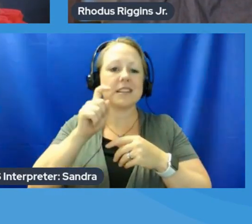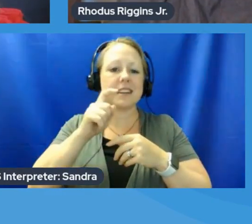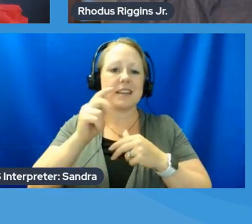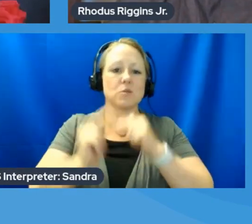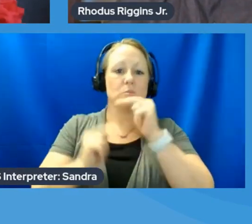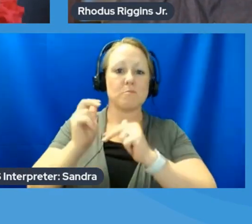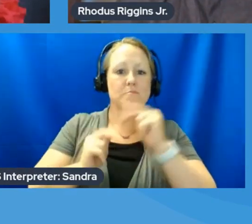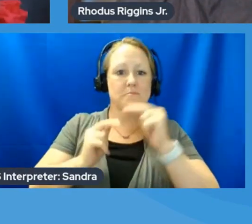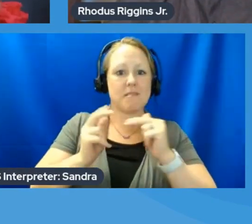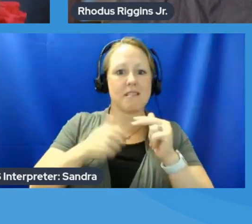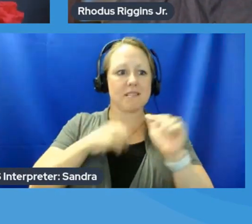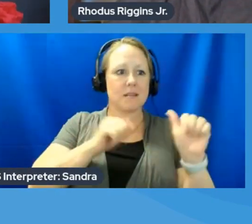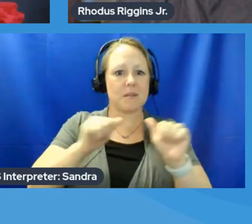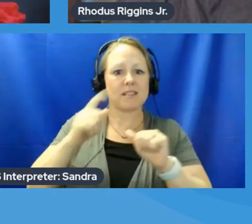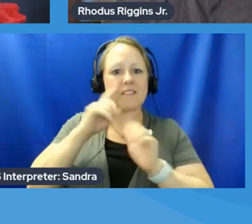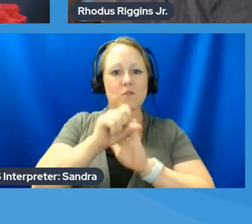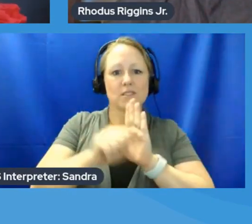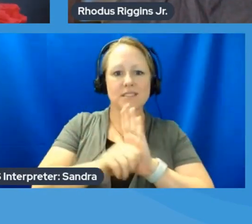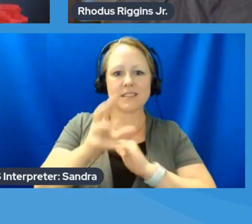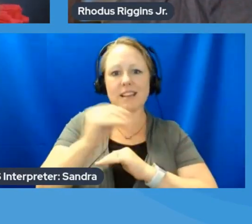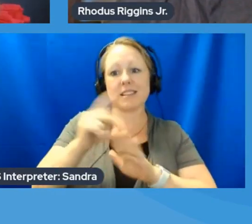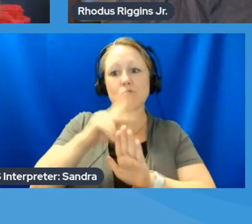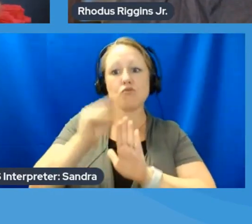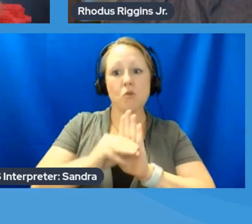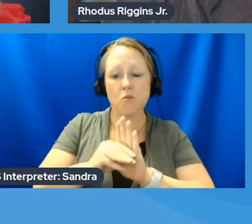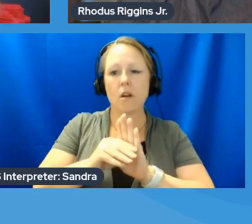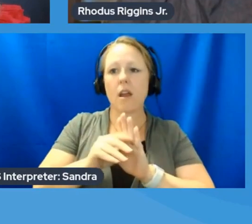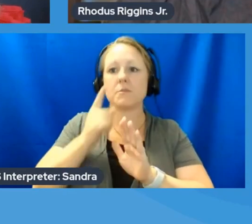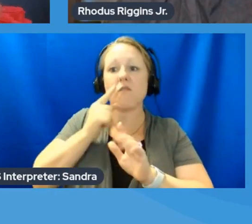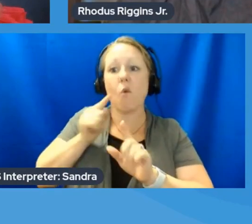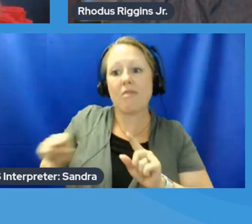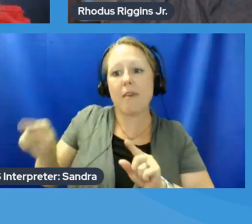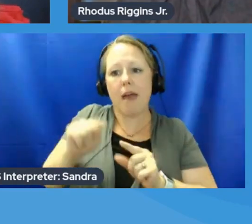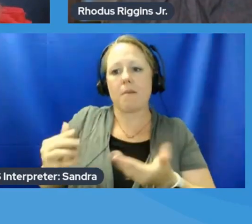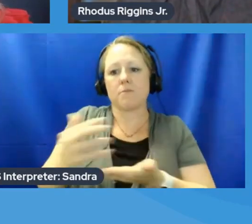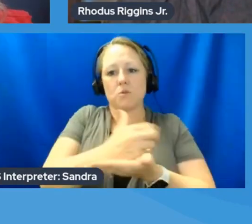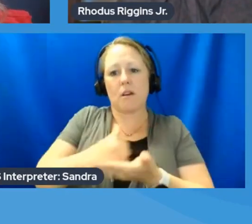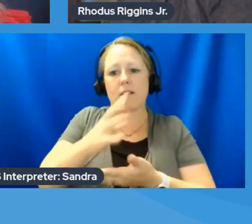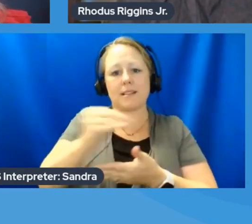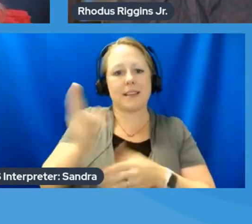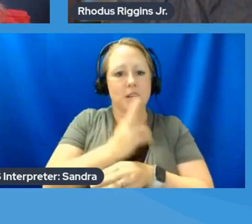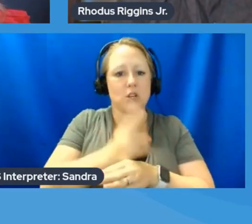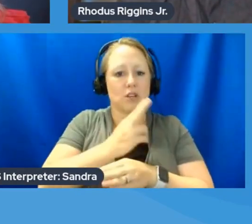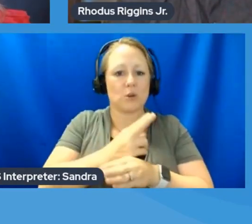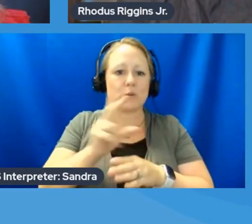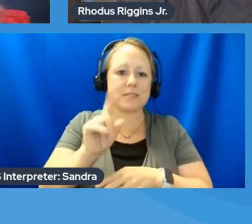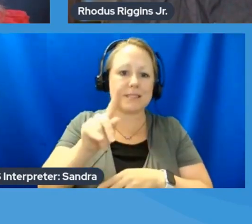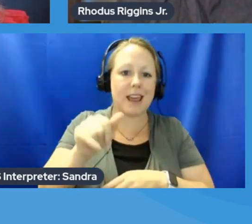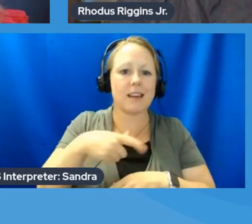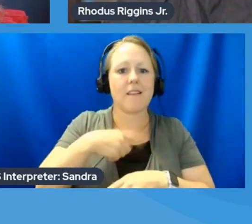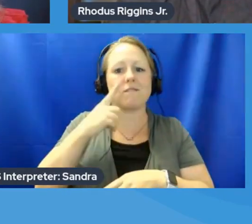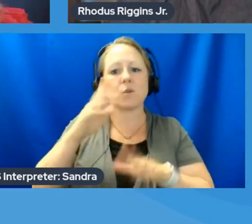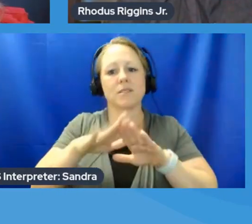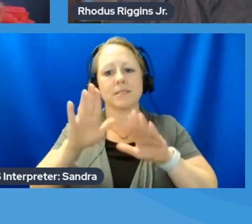to collect, analyze and use data to inform systems building and implementation and practice improvement and change,